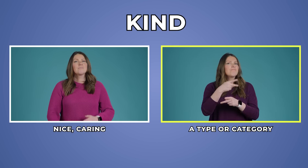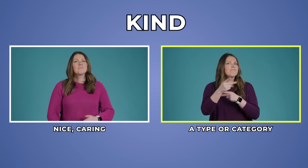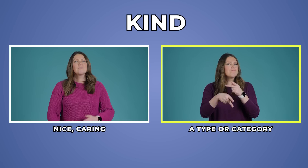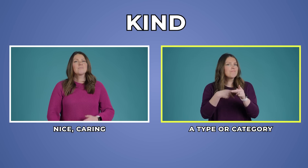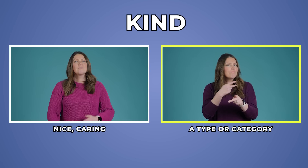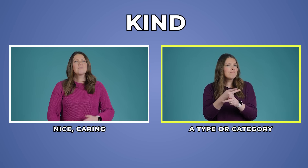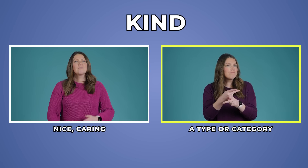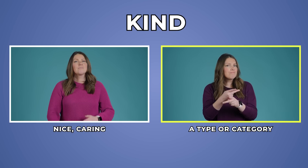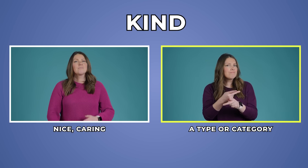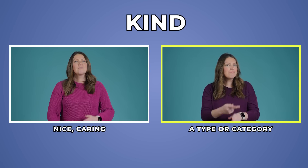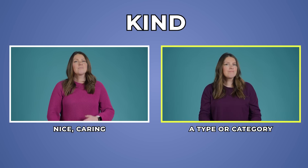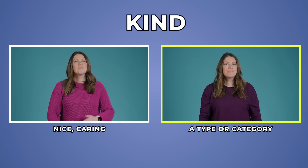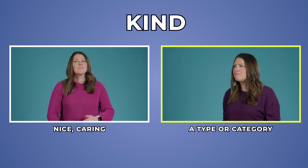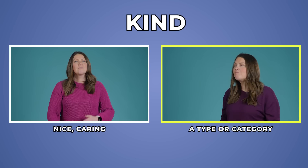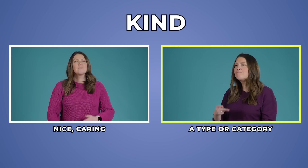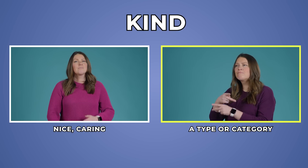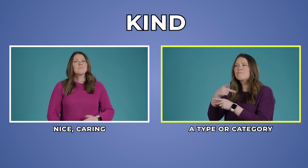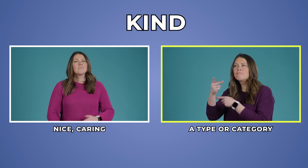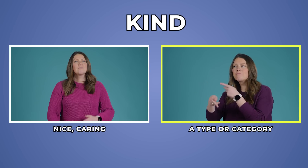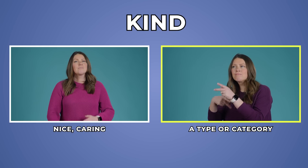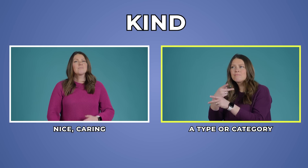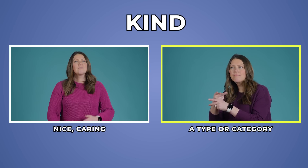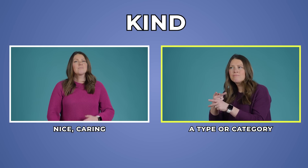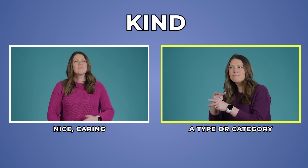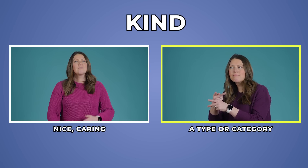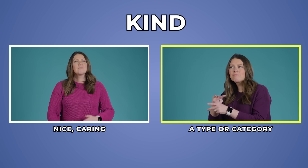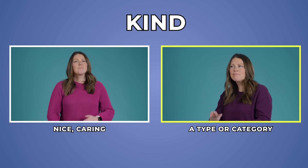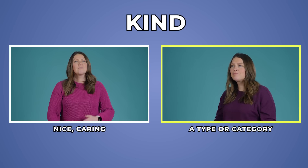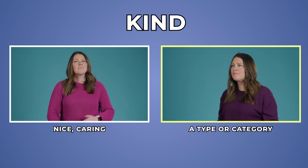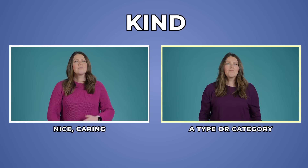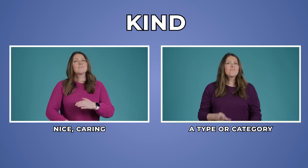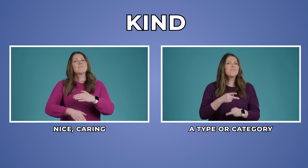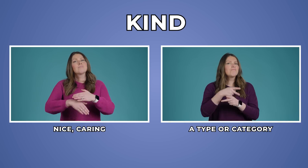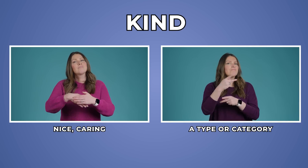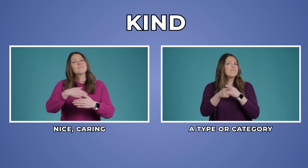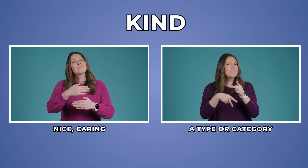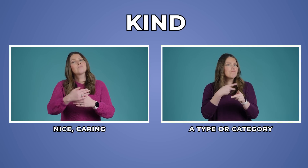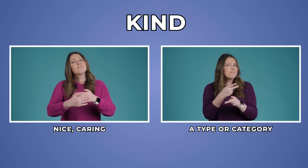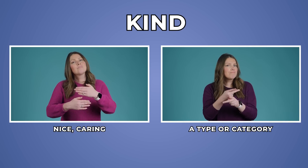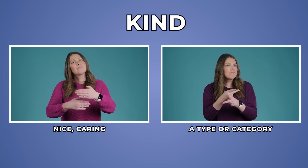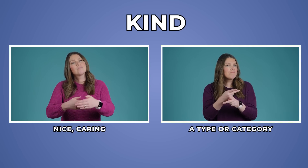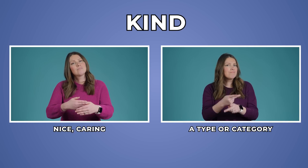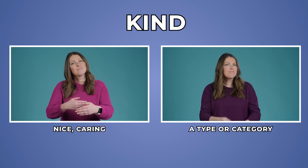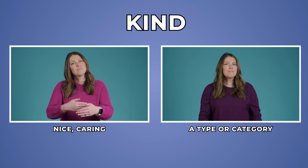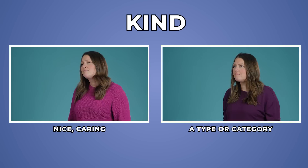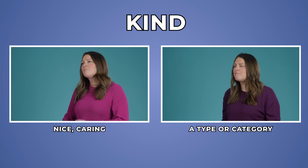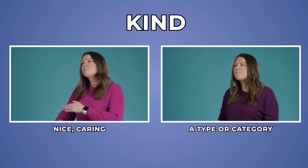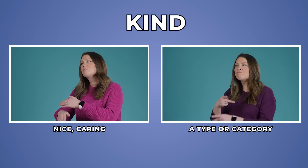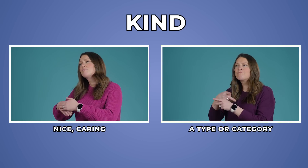A type or category. Kind.